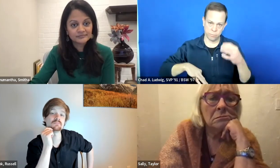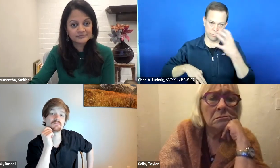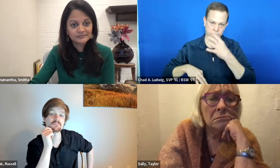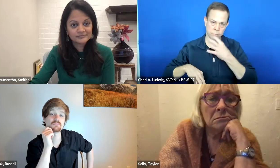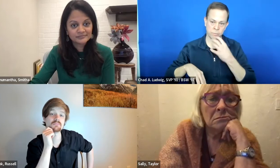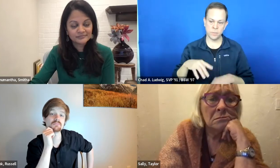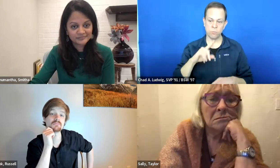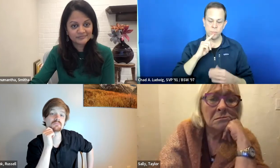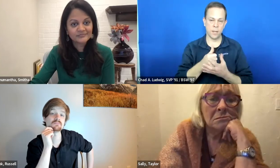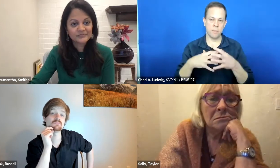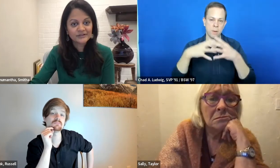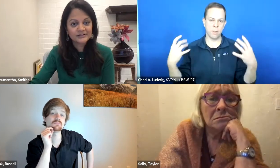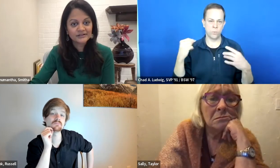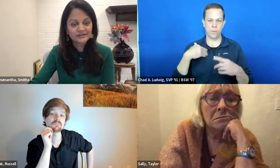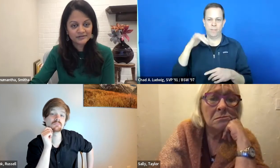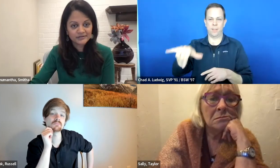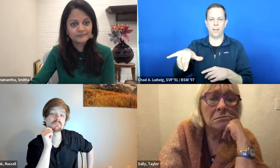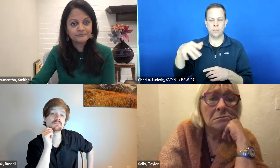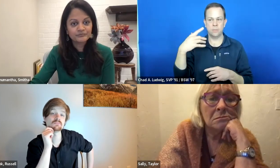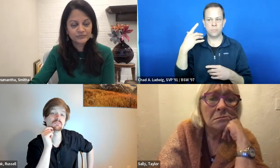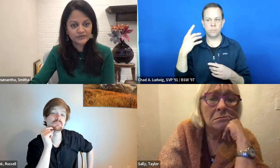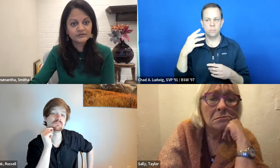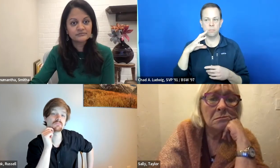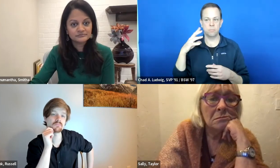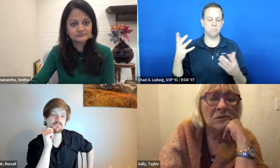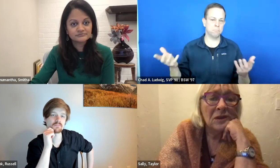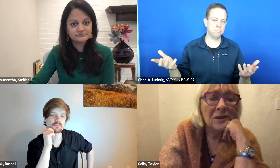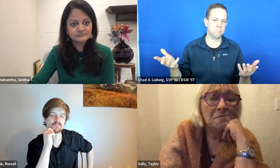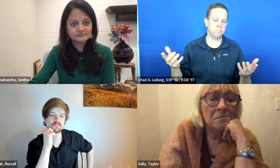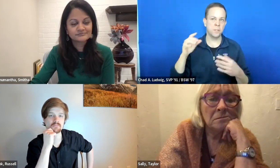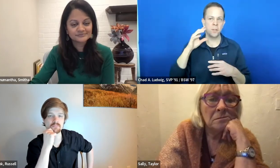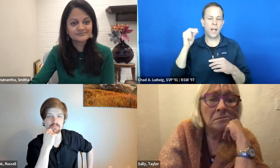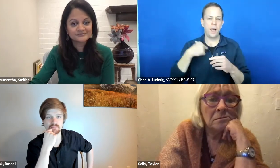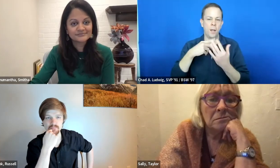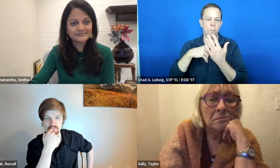I got all these lights, and they have been amazing. They helped a lot having that...